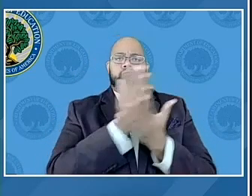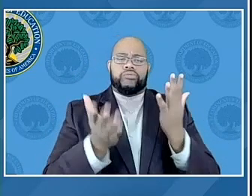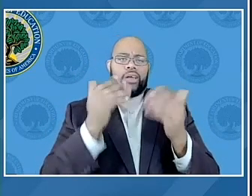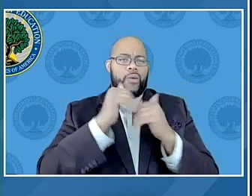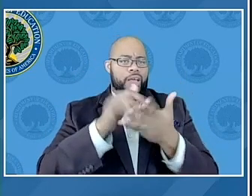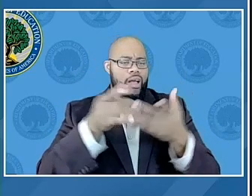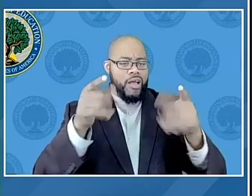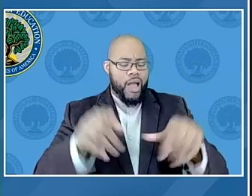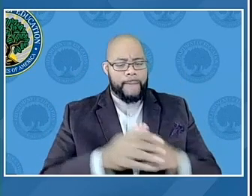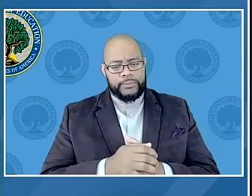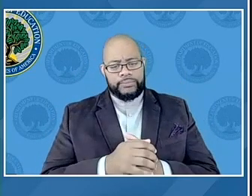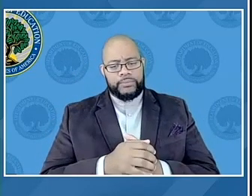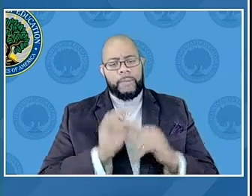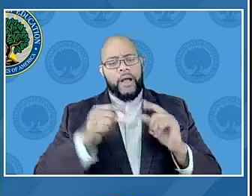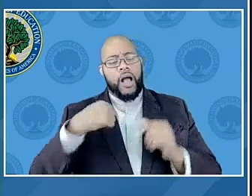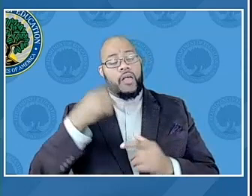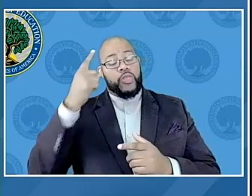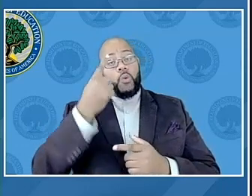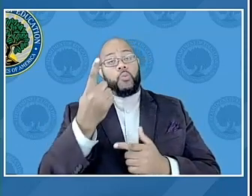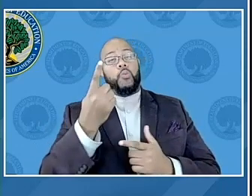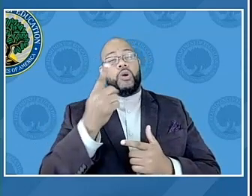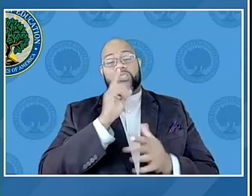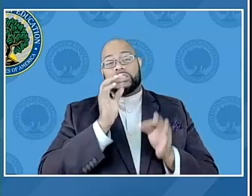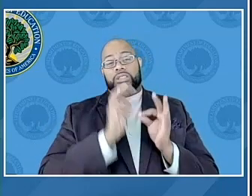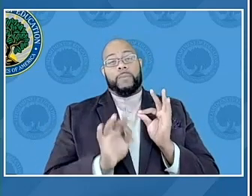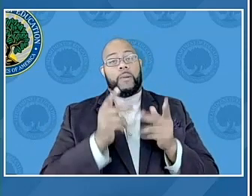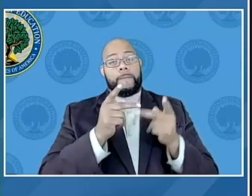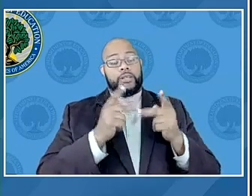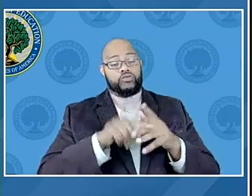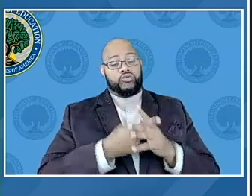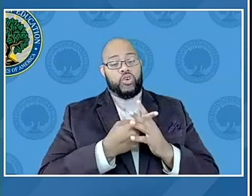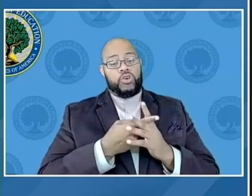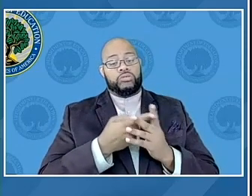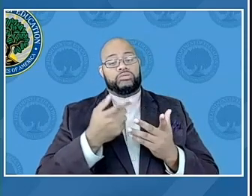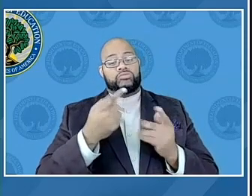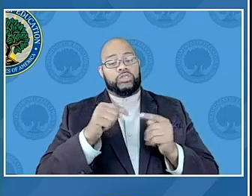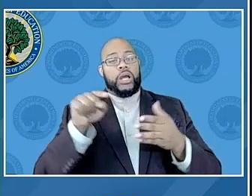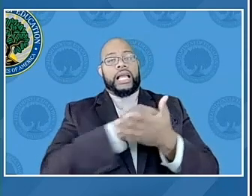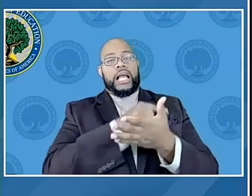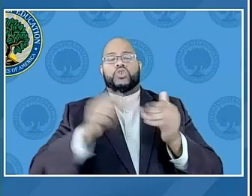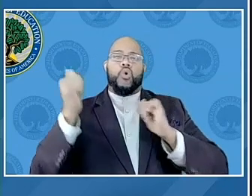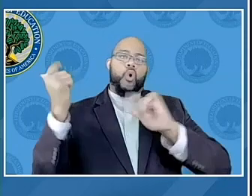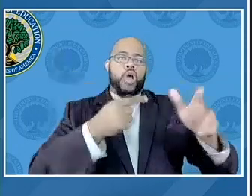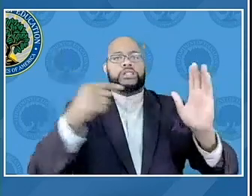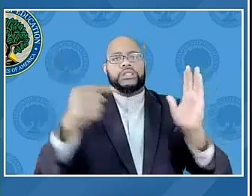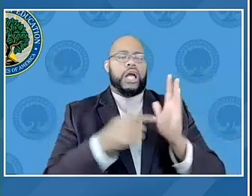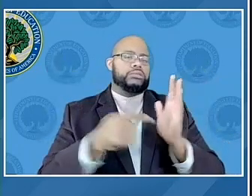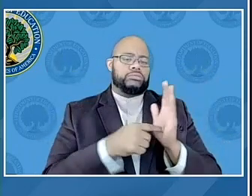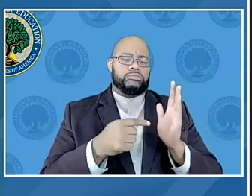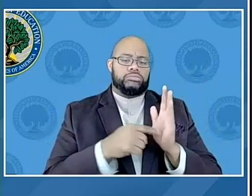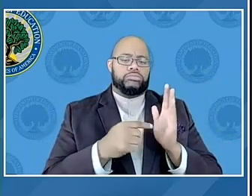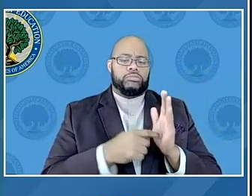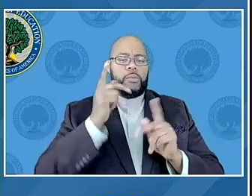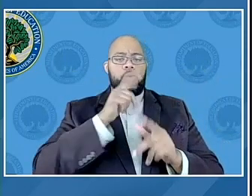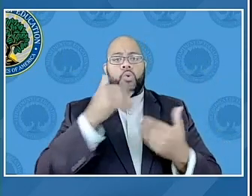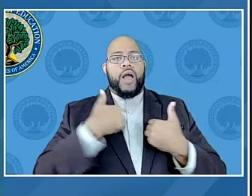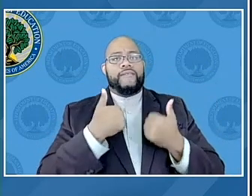But I think one pretty simple place to start would be to cancel all debt for folks who have had any debt canceled under